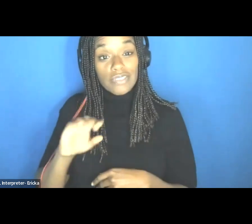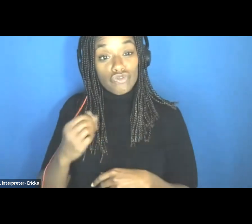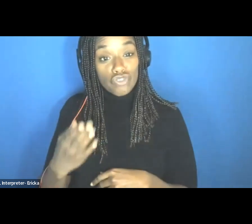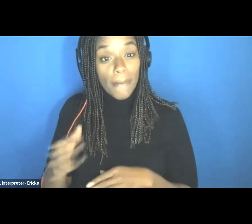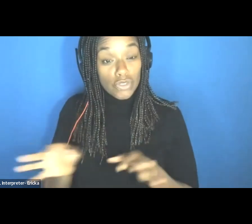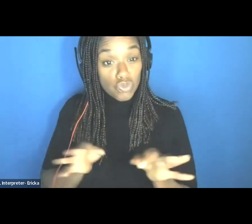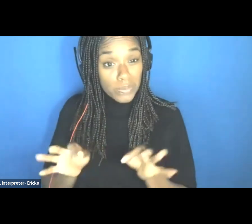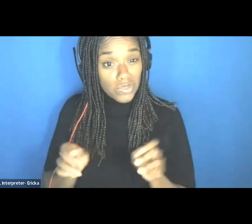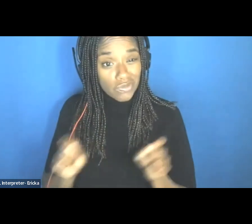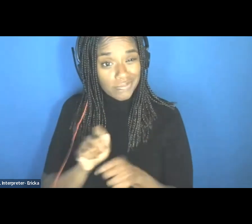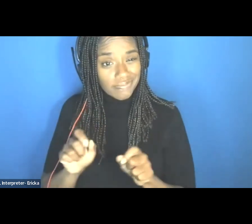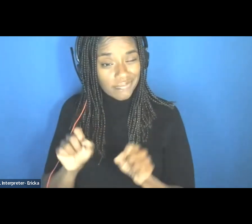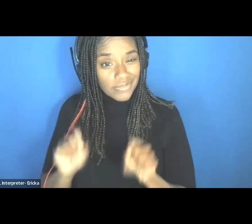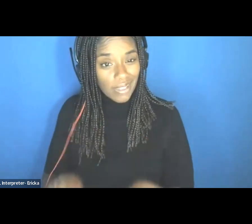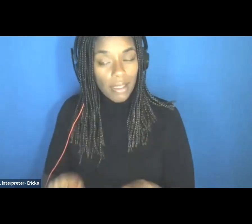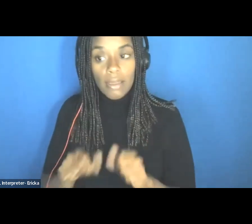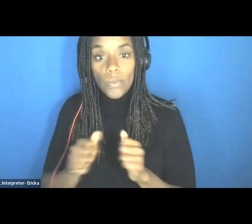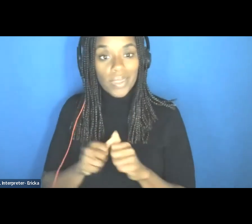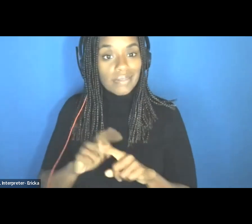Also we talked about language earlier in the slide, but one thing you can do is changing the language in your job description.